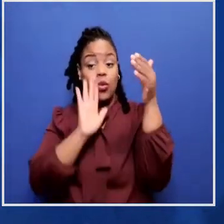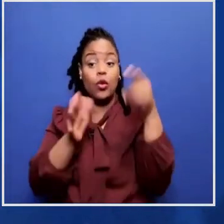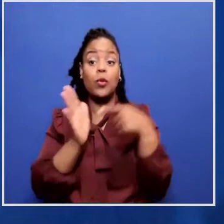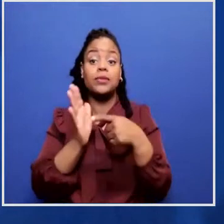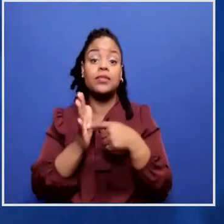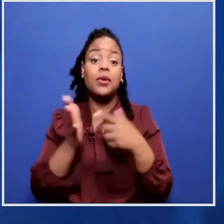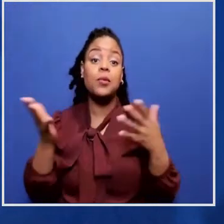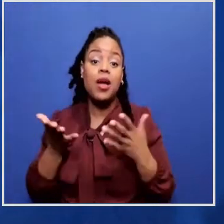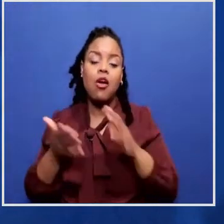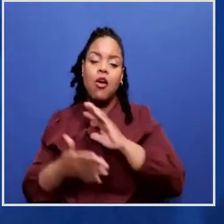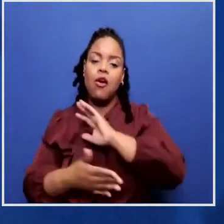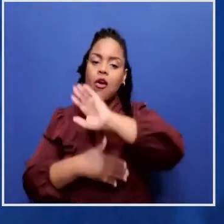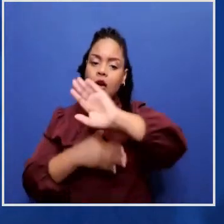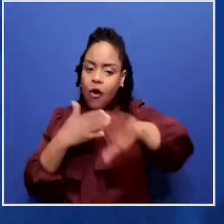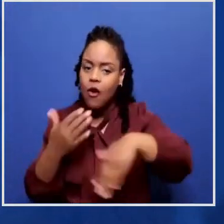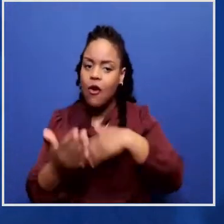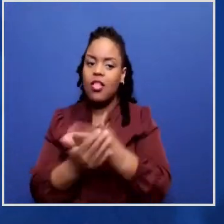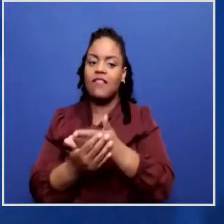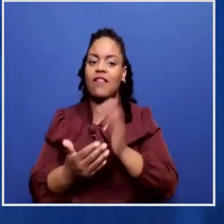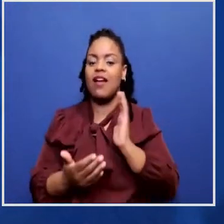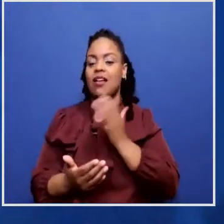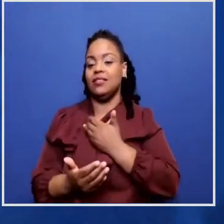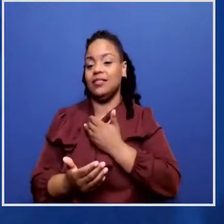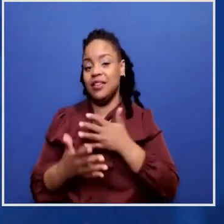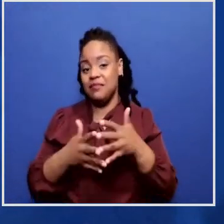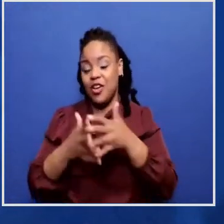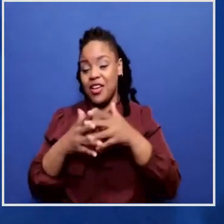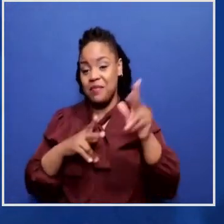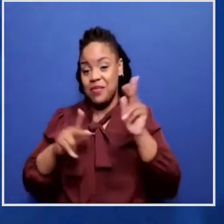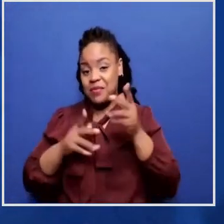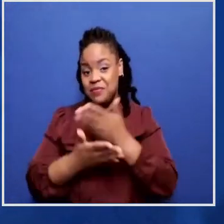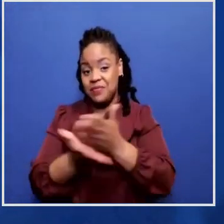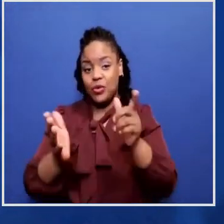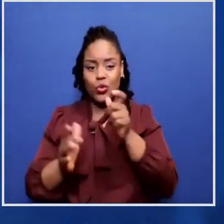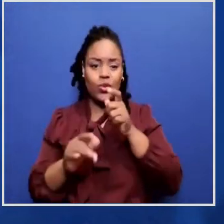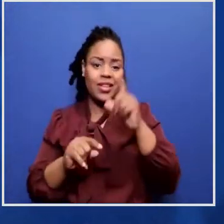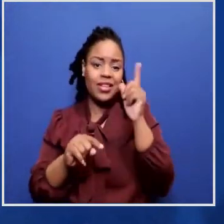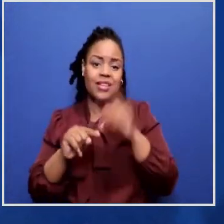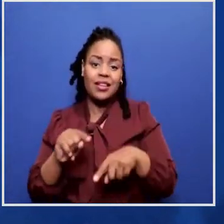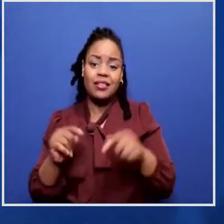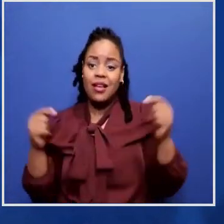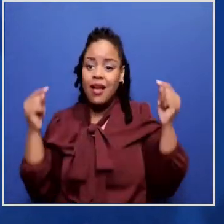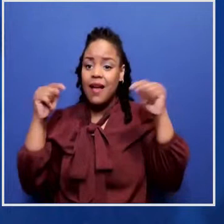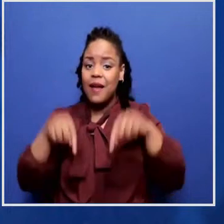WILL REPRESENT THE AMERICAN PEOPLE.